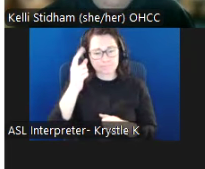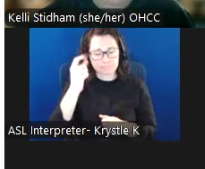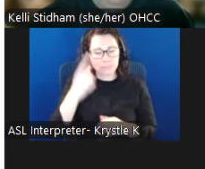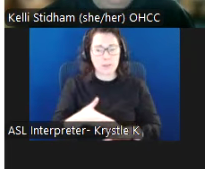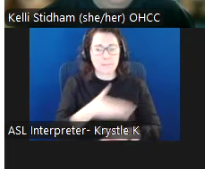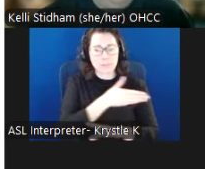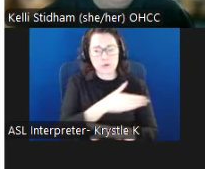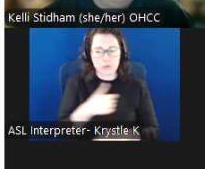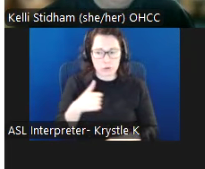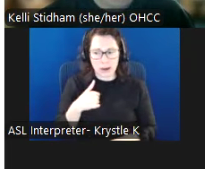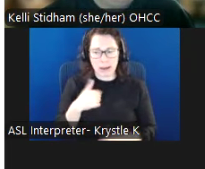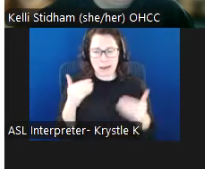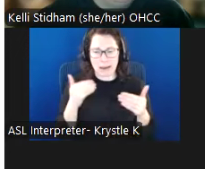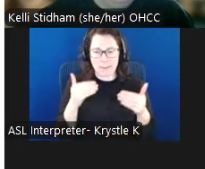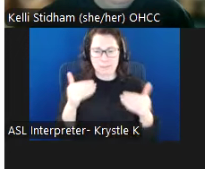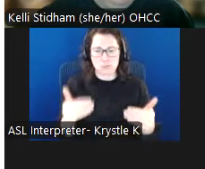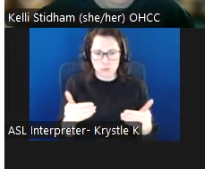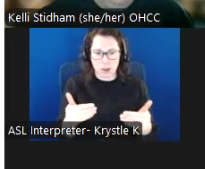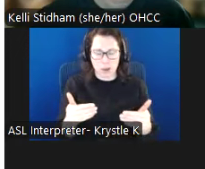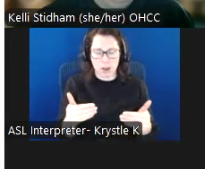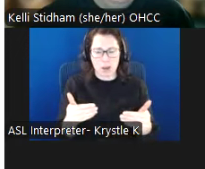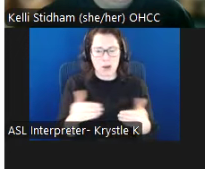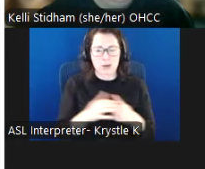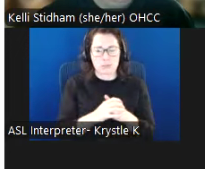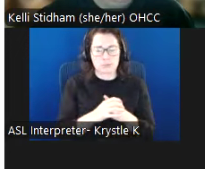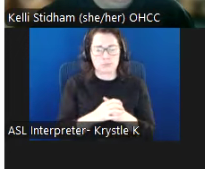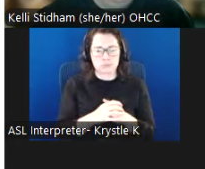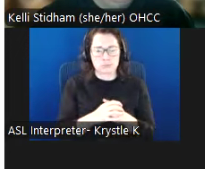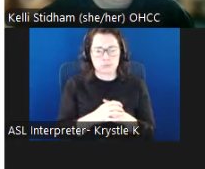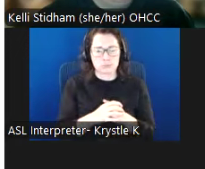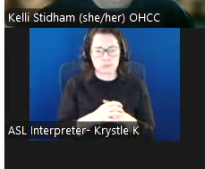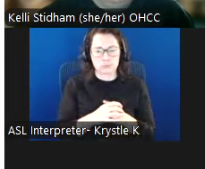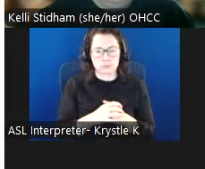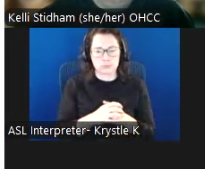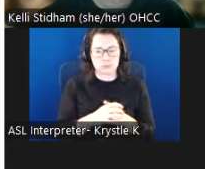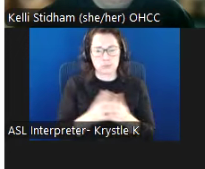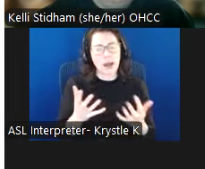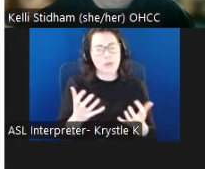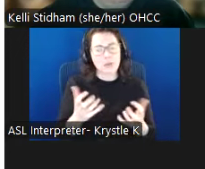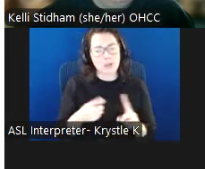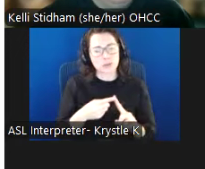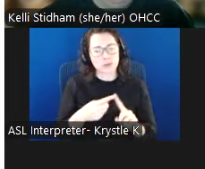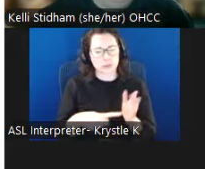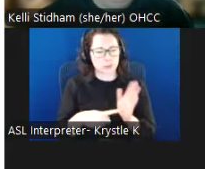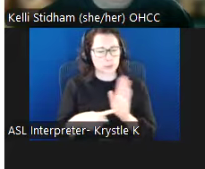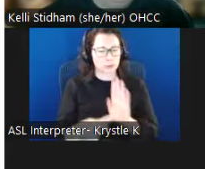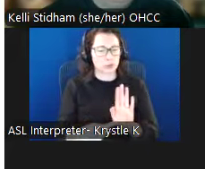um move too much further, I would like